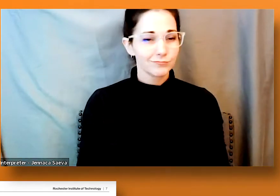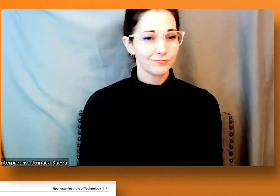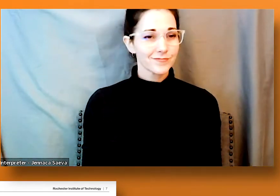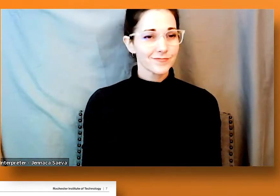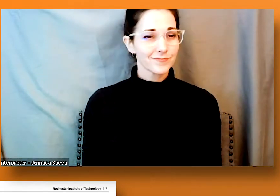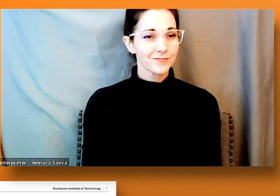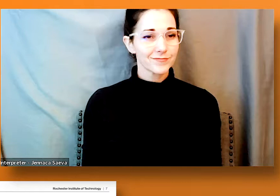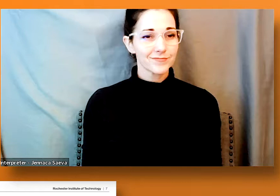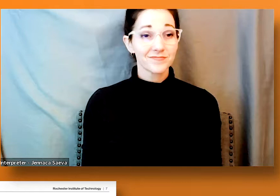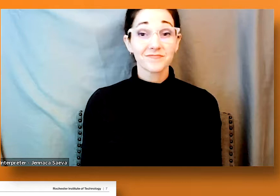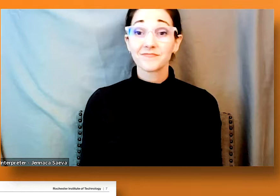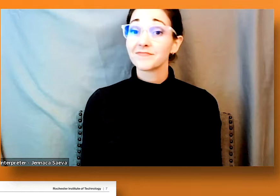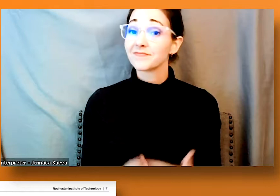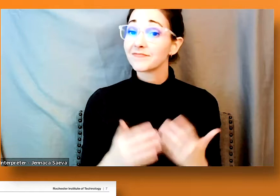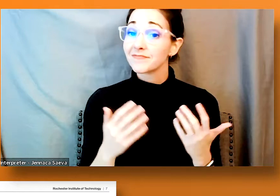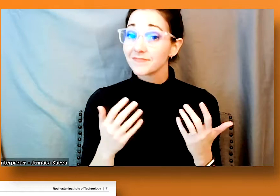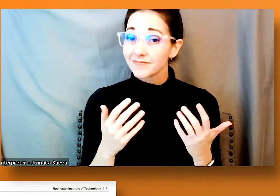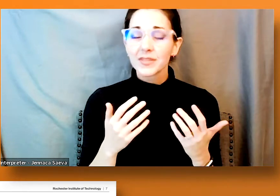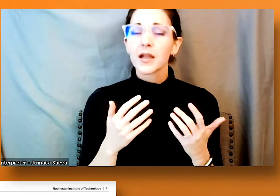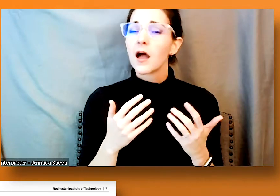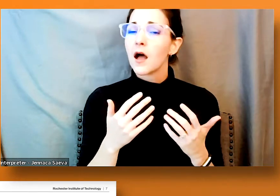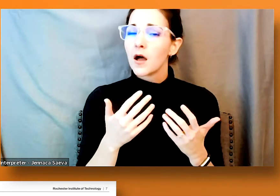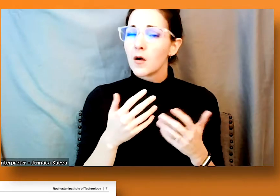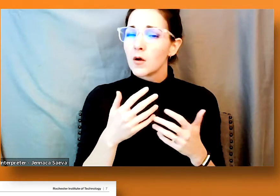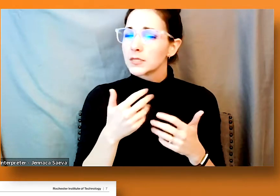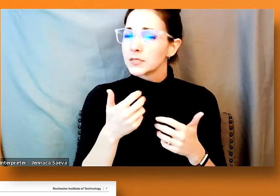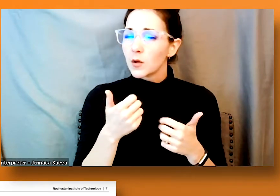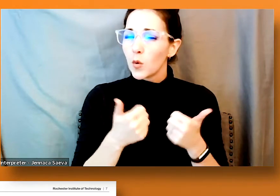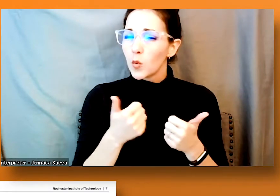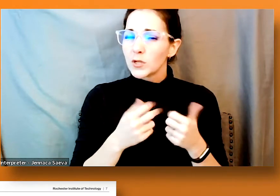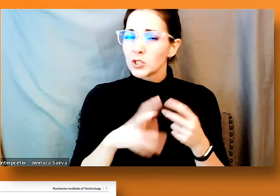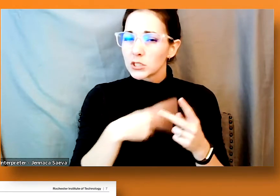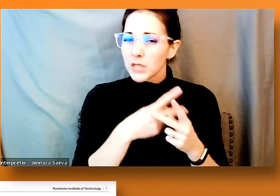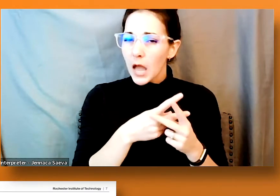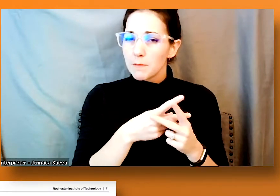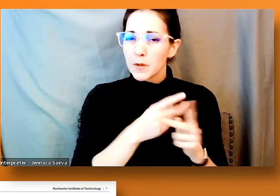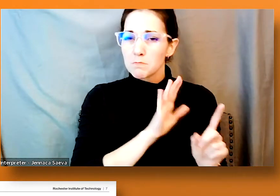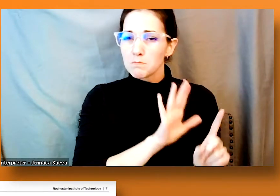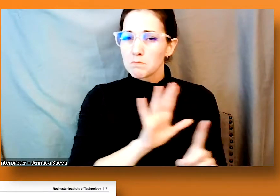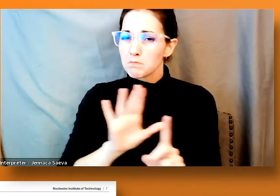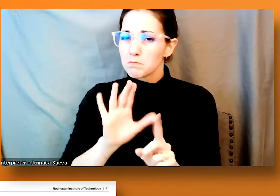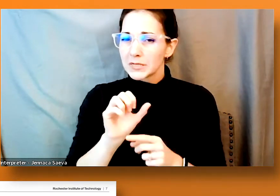And then the type of salary determines the benefit rate.